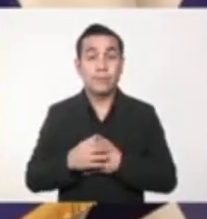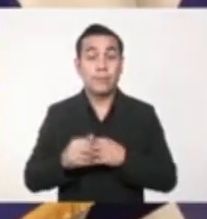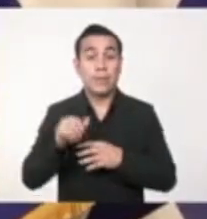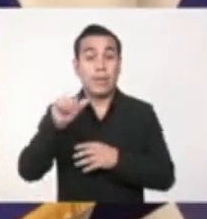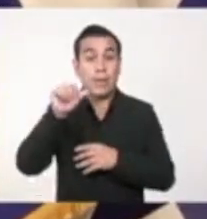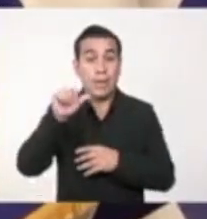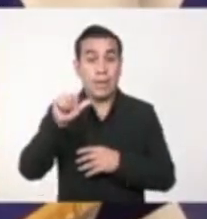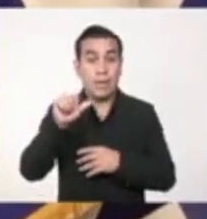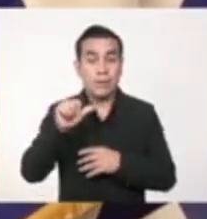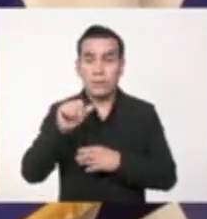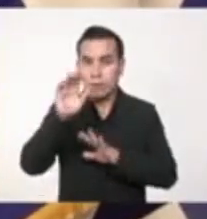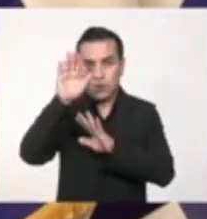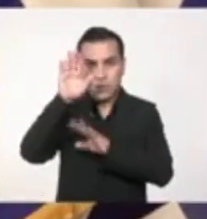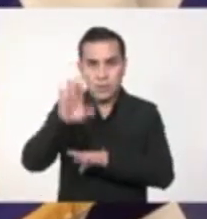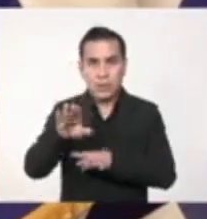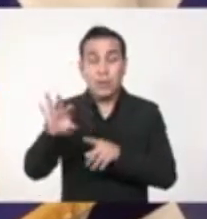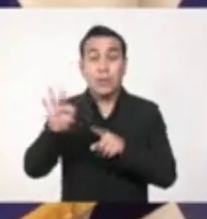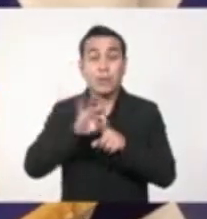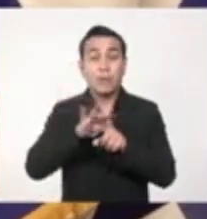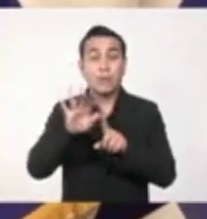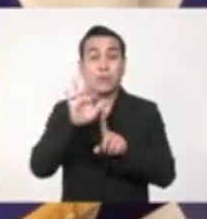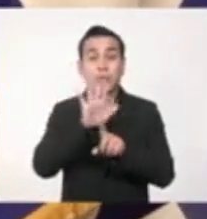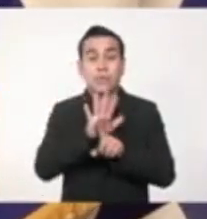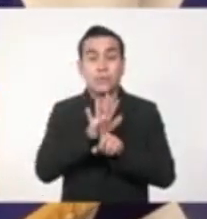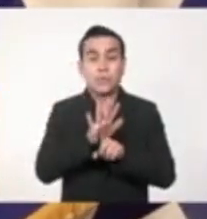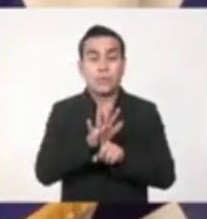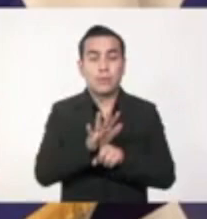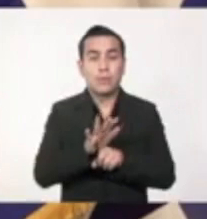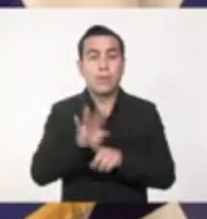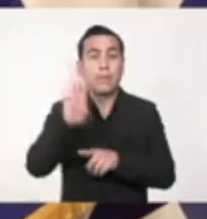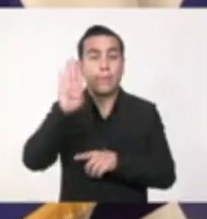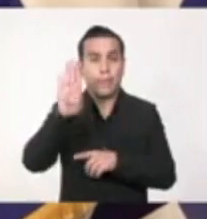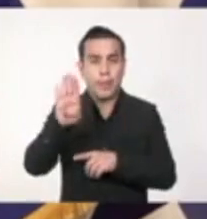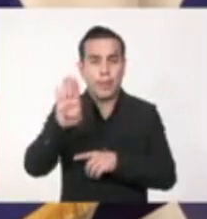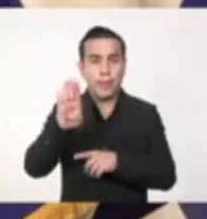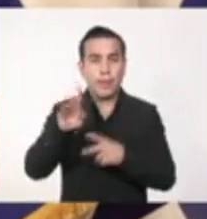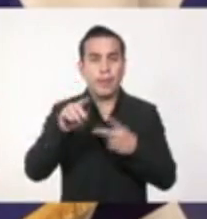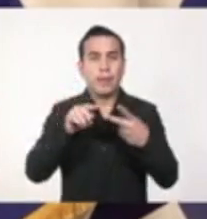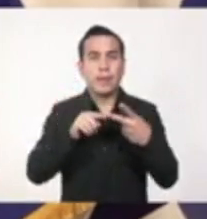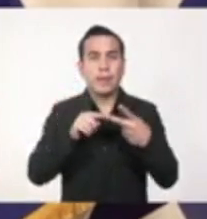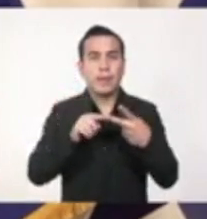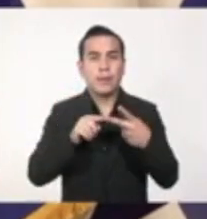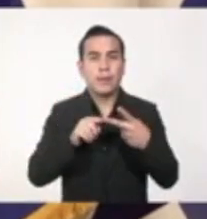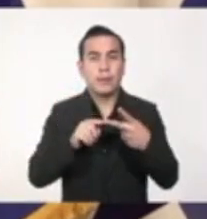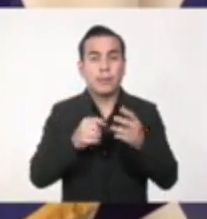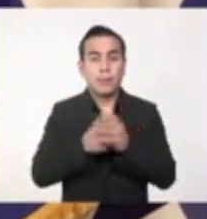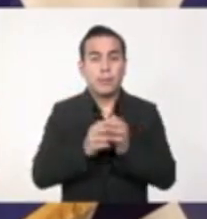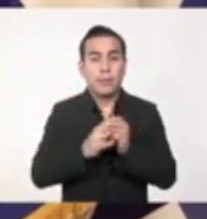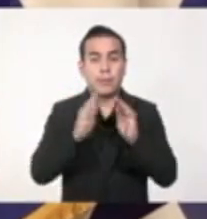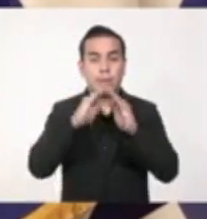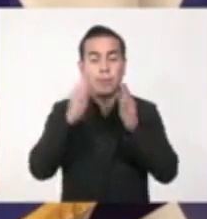breach of the functions that correspond to B due to Final conviction criminal sentence that's where we talk